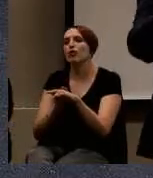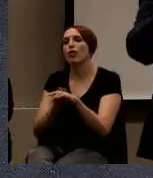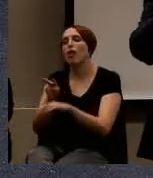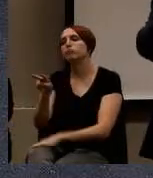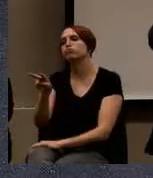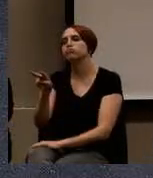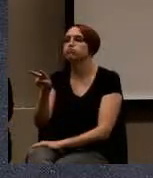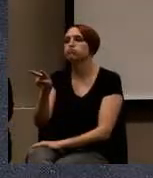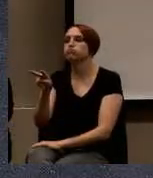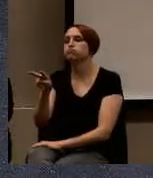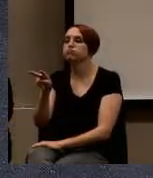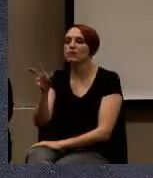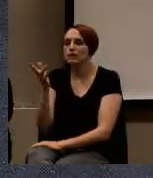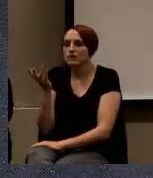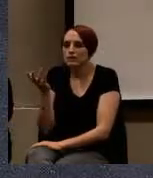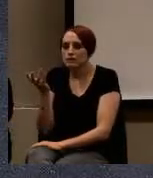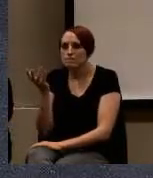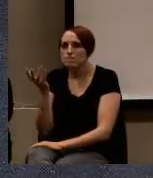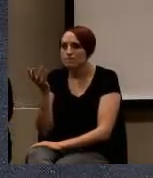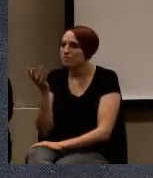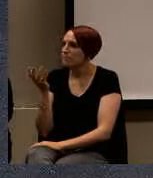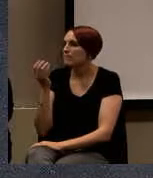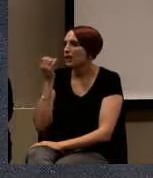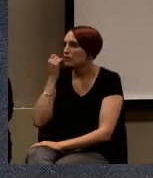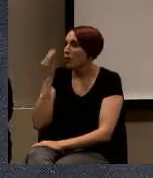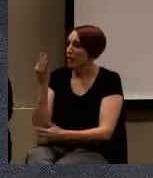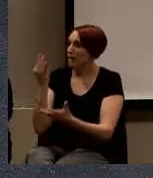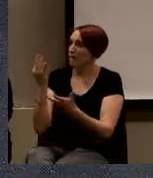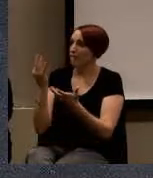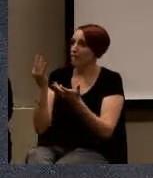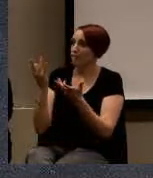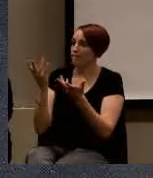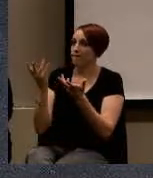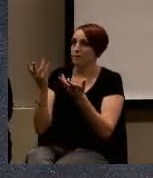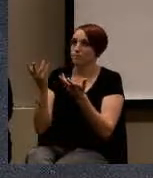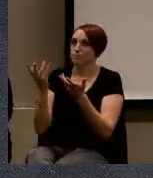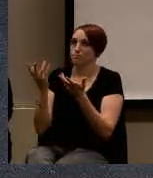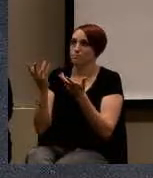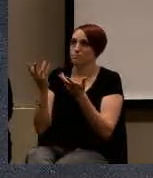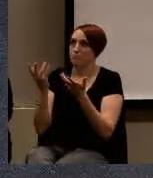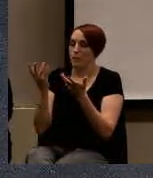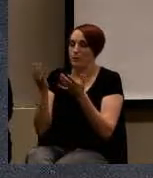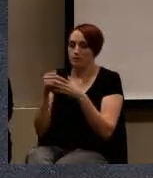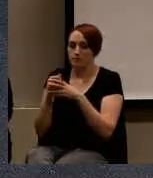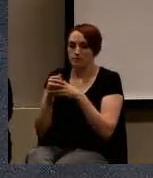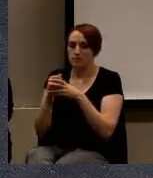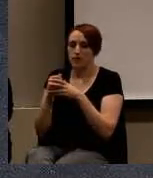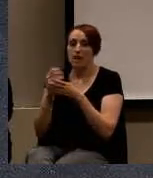where you know, if it goes on long enough, they may get to the point where they're only, they're